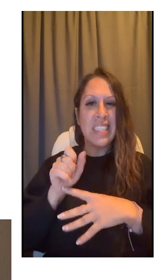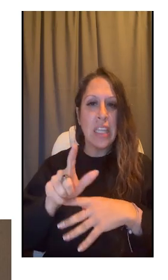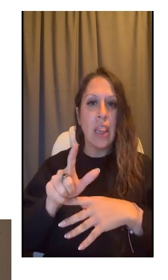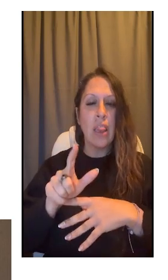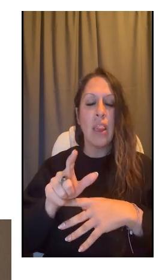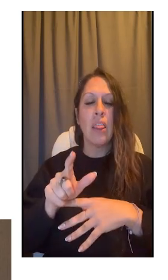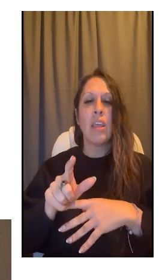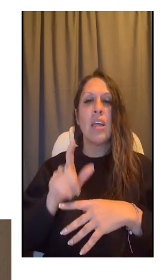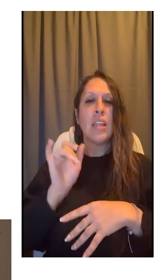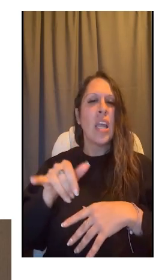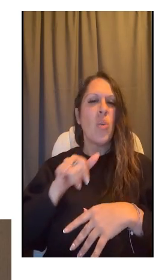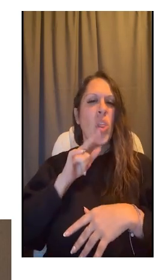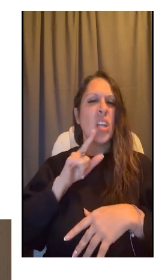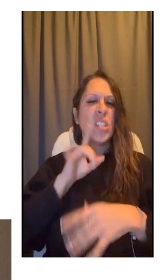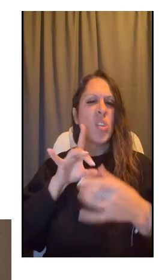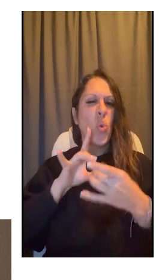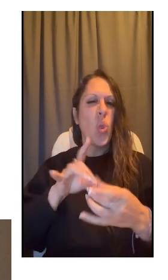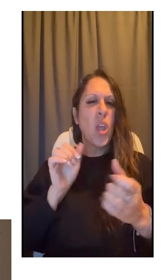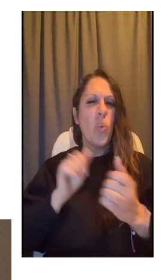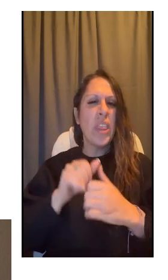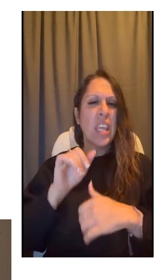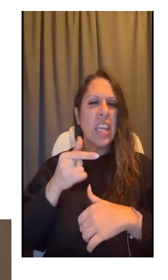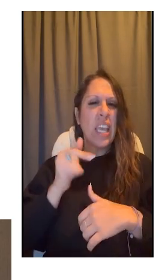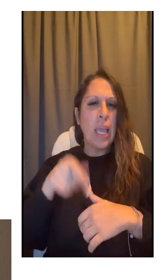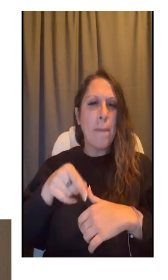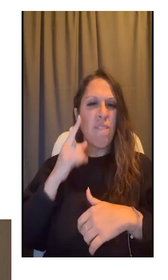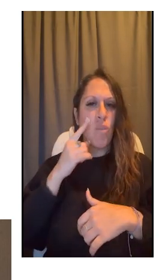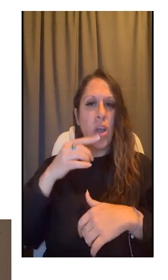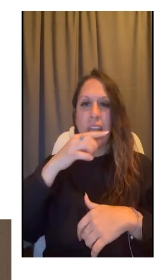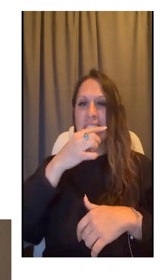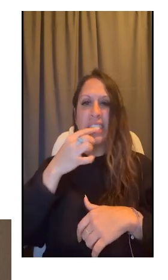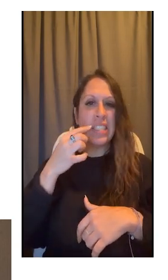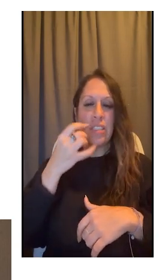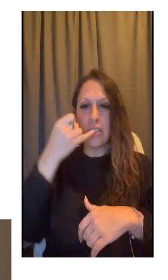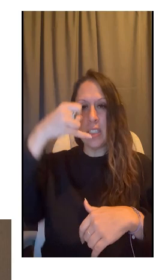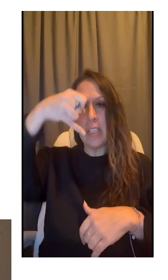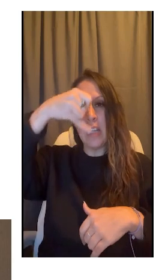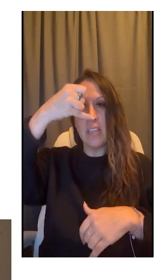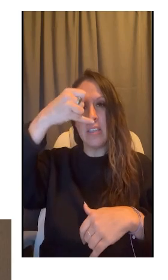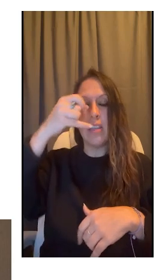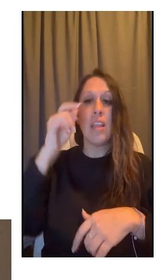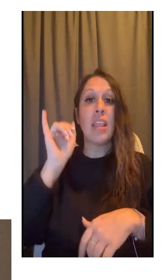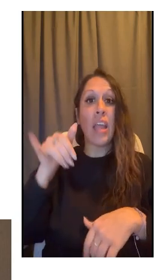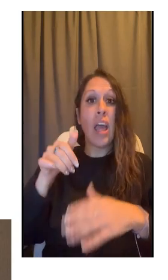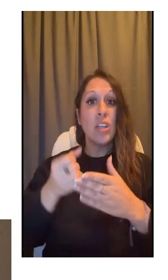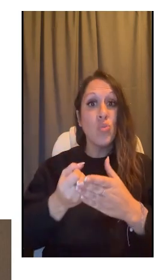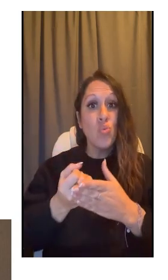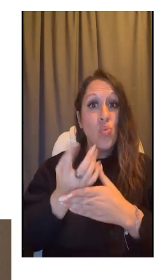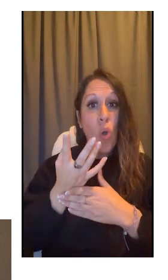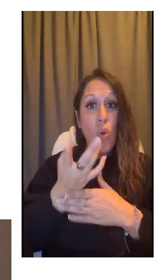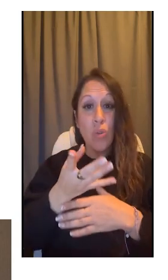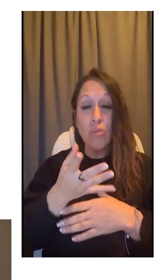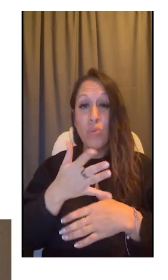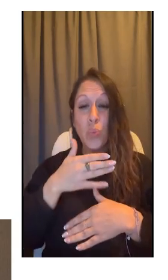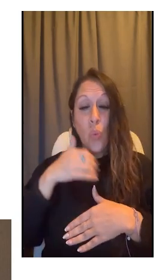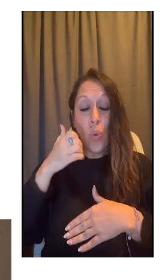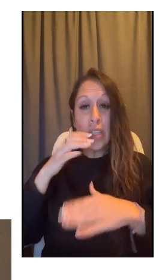with the development of a gap at the upper teeth because that part of the mouth has to grow down and forward as children grow and develop.